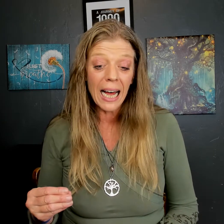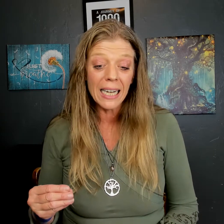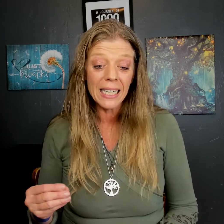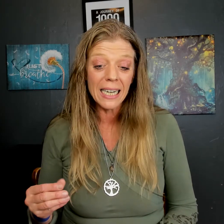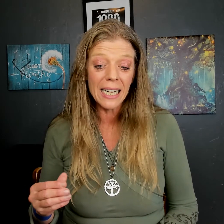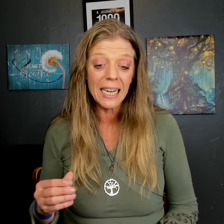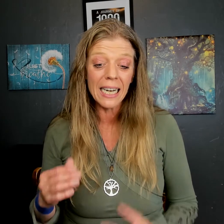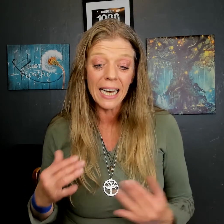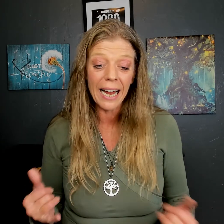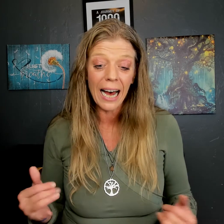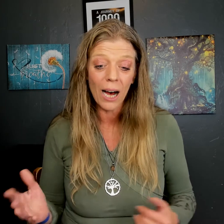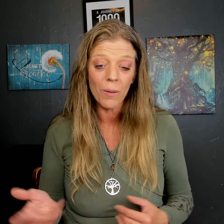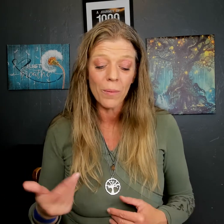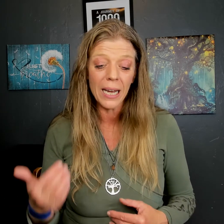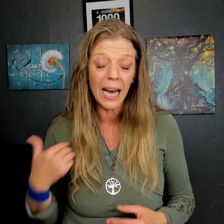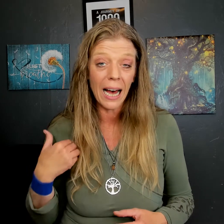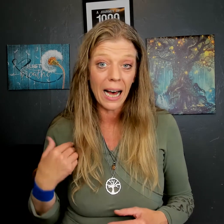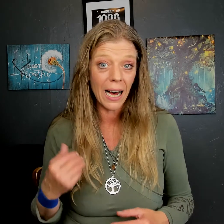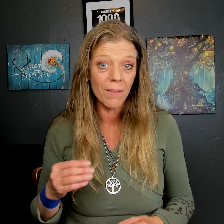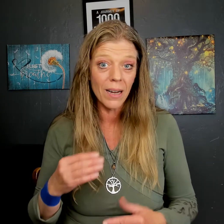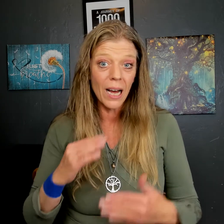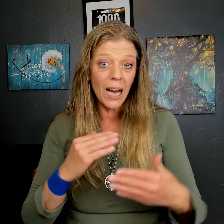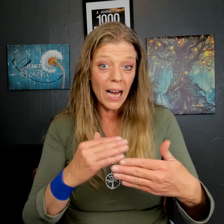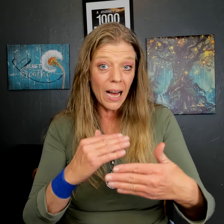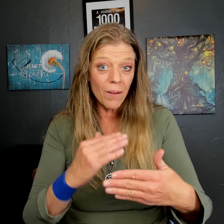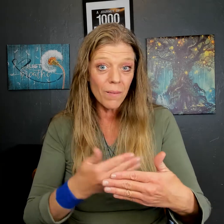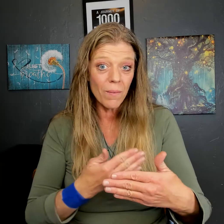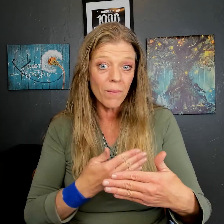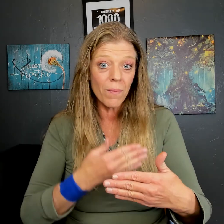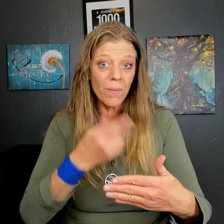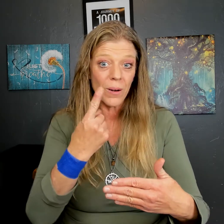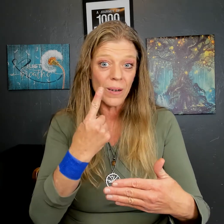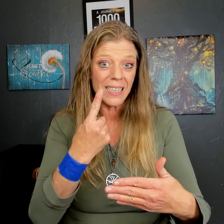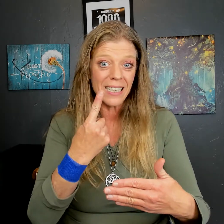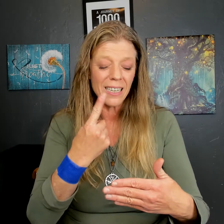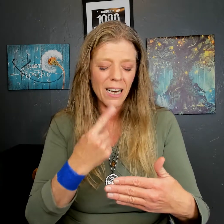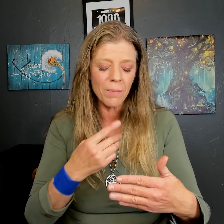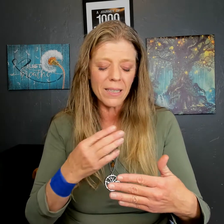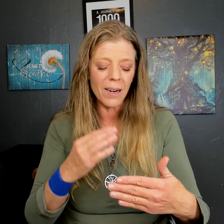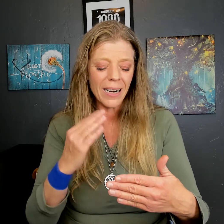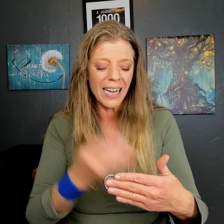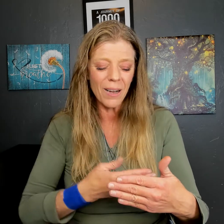And now we have FIRST. I'm sorry!!